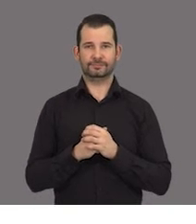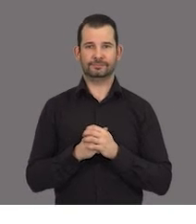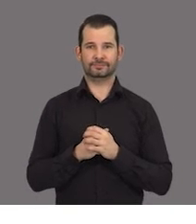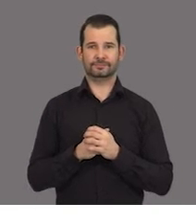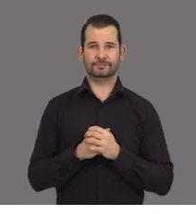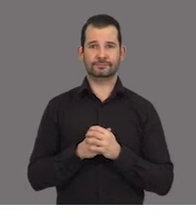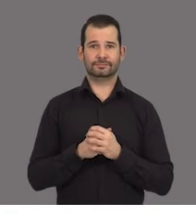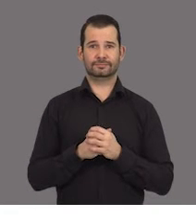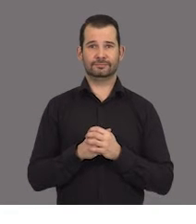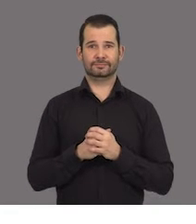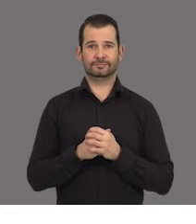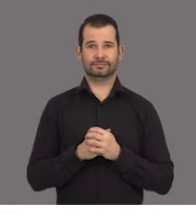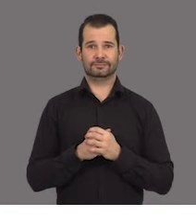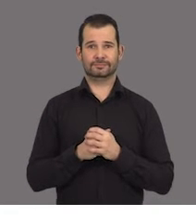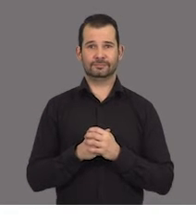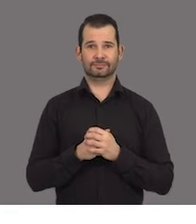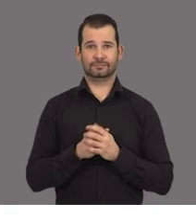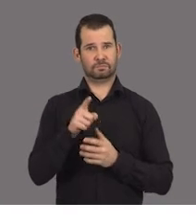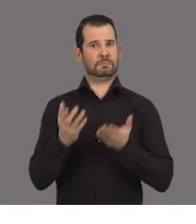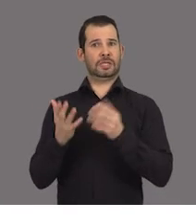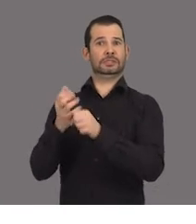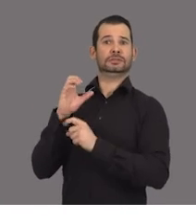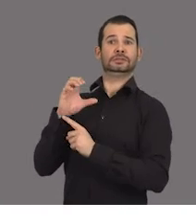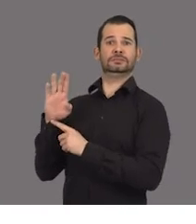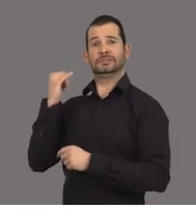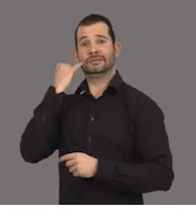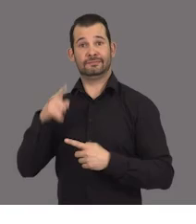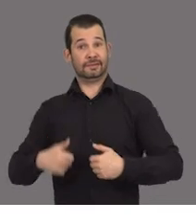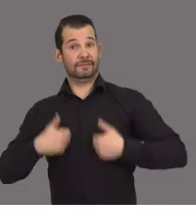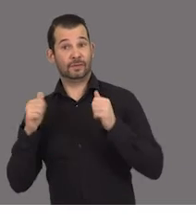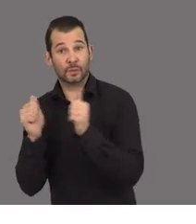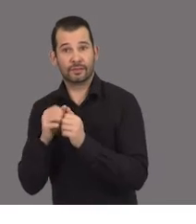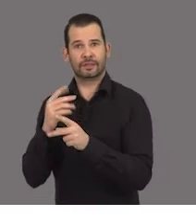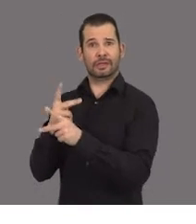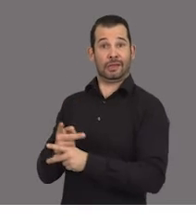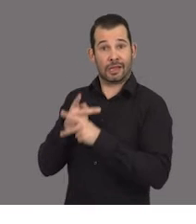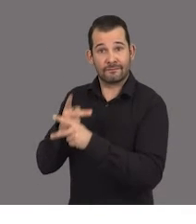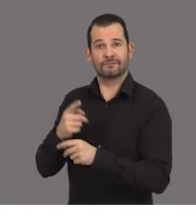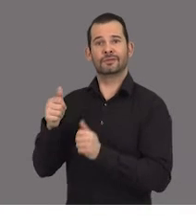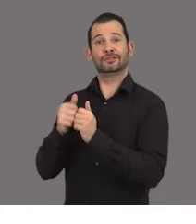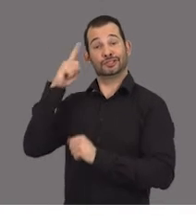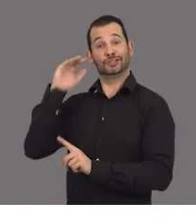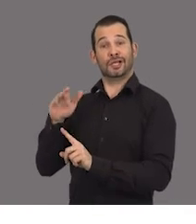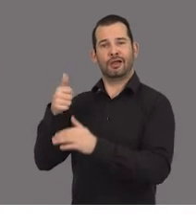You may get the CCB if you live with and care for a child under a kinship